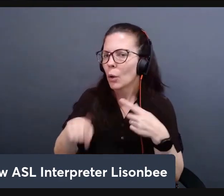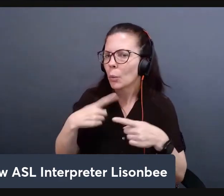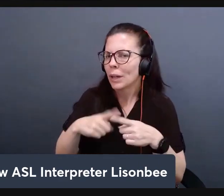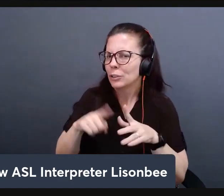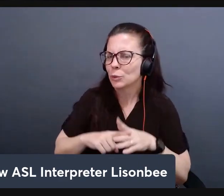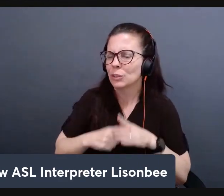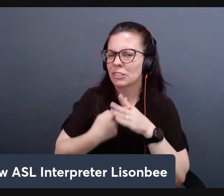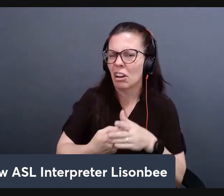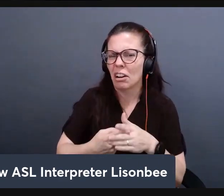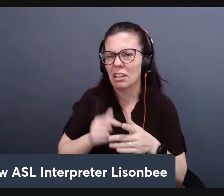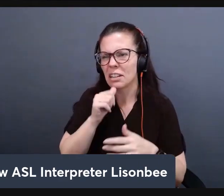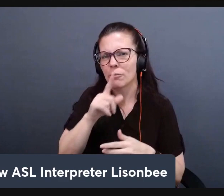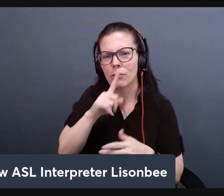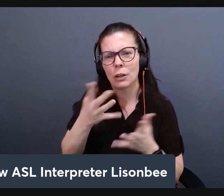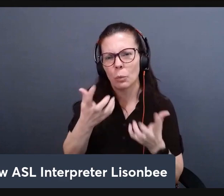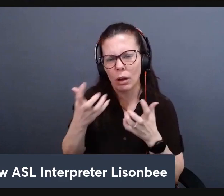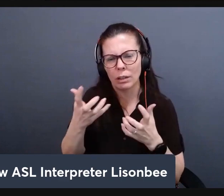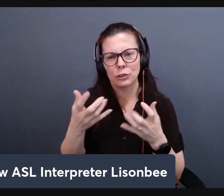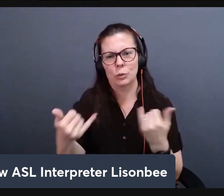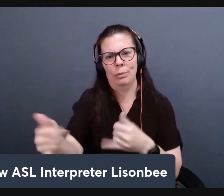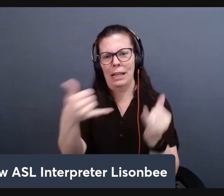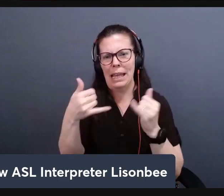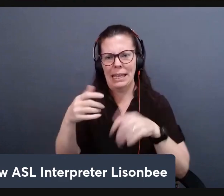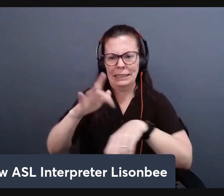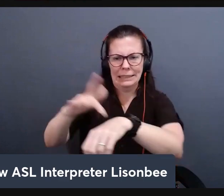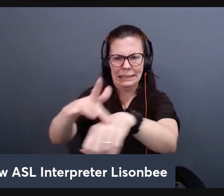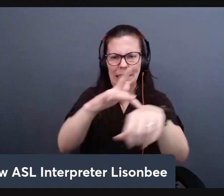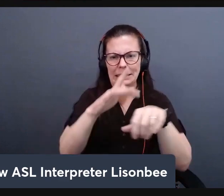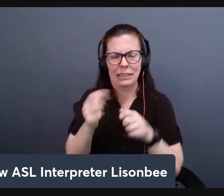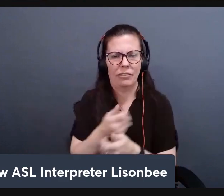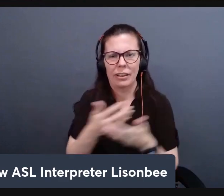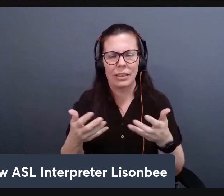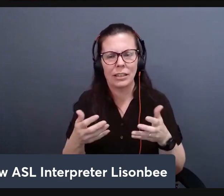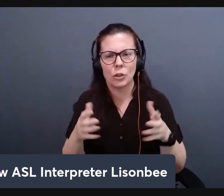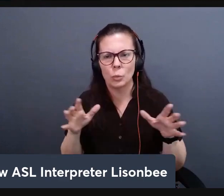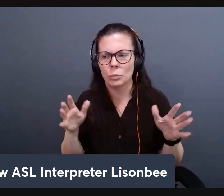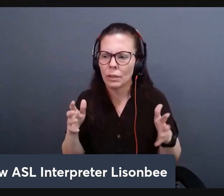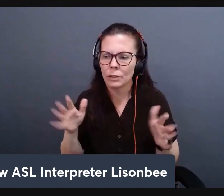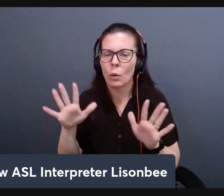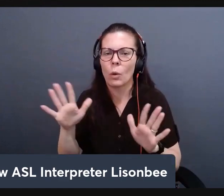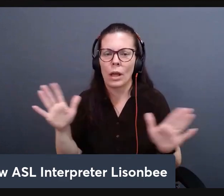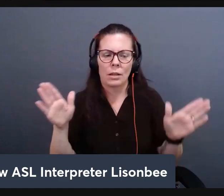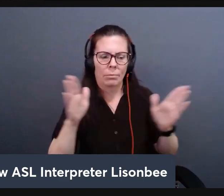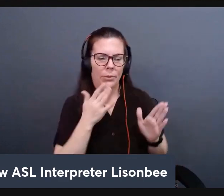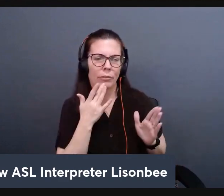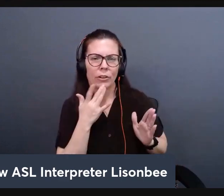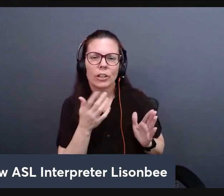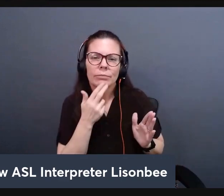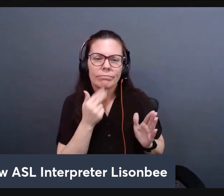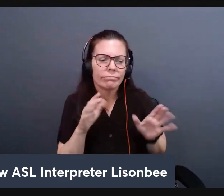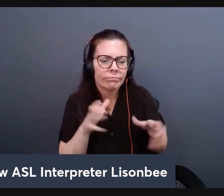want to play with all those features, you just wanna say like, okay, I want a smaller sandbox that has just a few things to start out with.